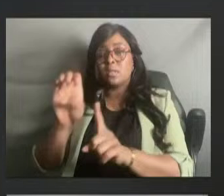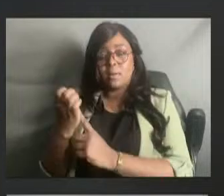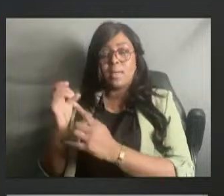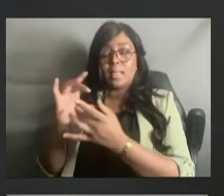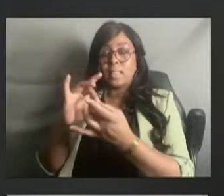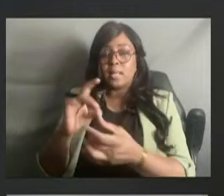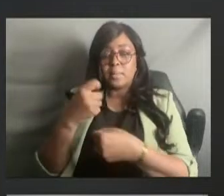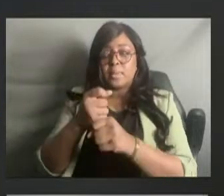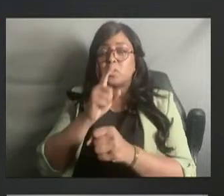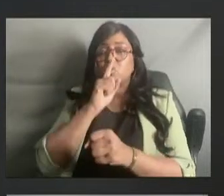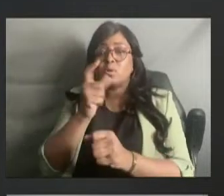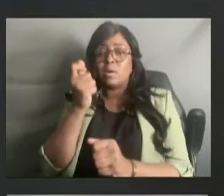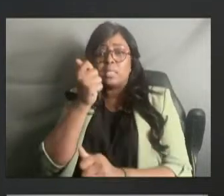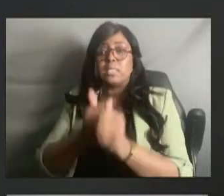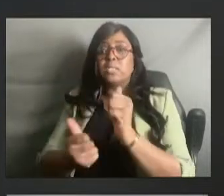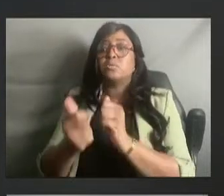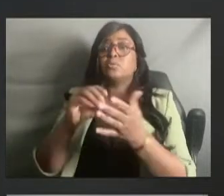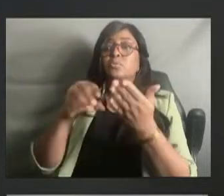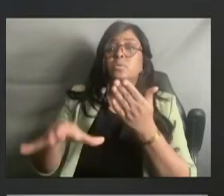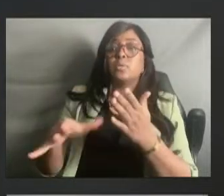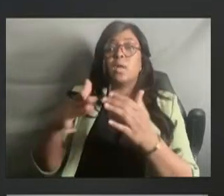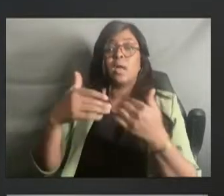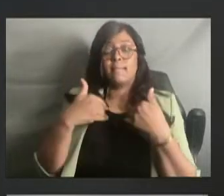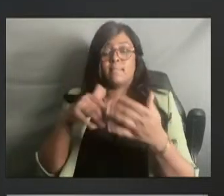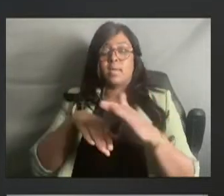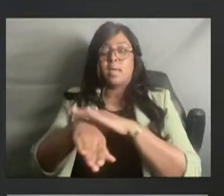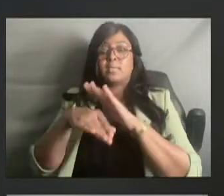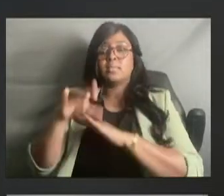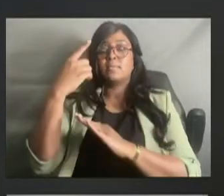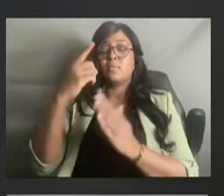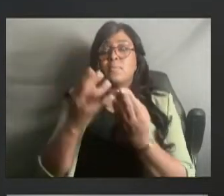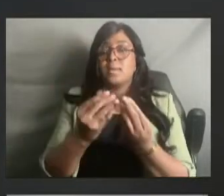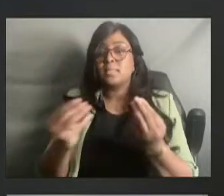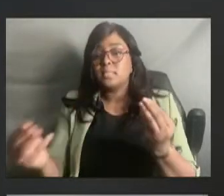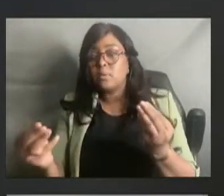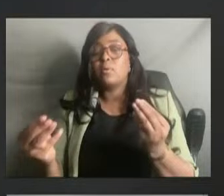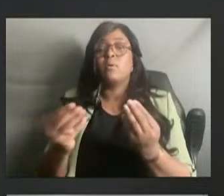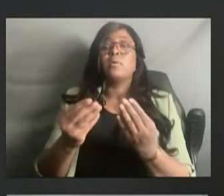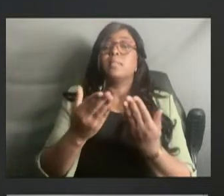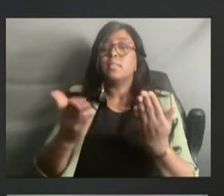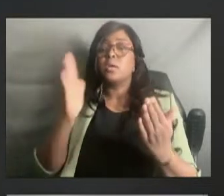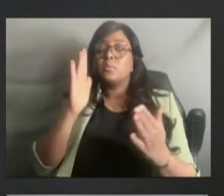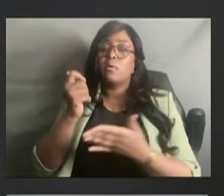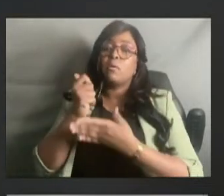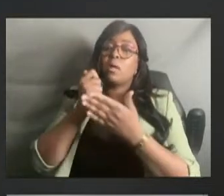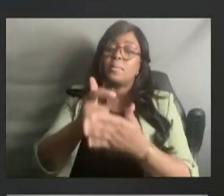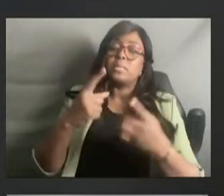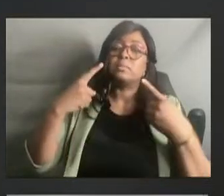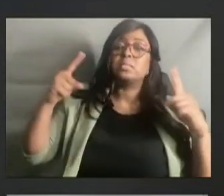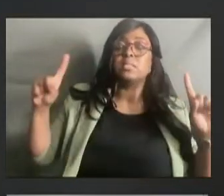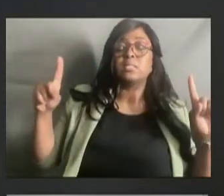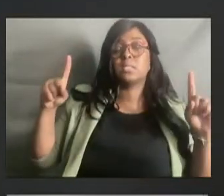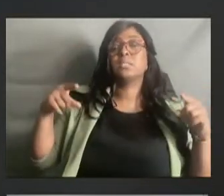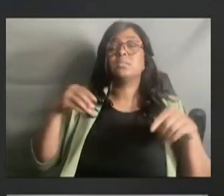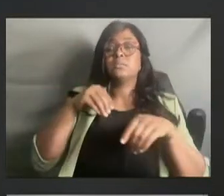also had an impact on our school environment in terms of making sure that every student has